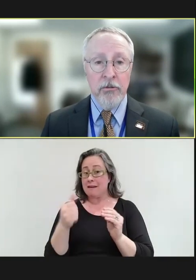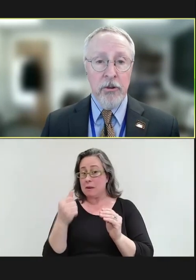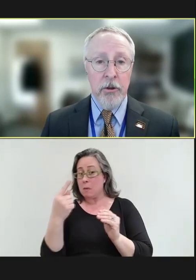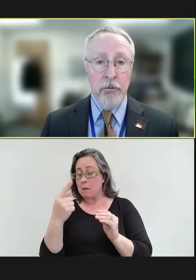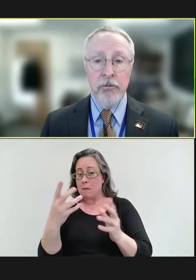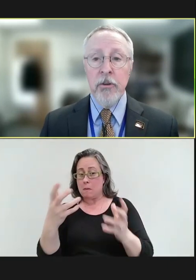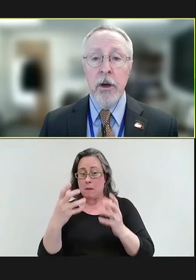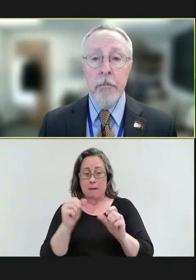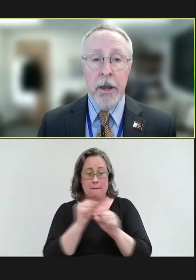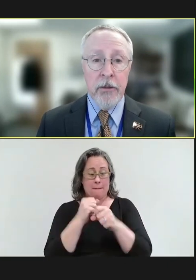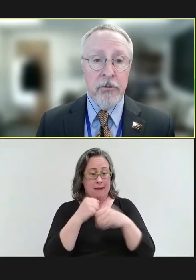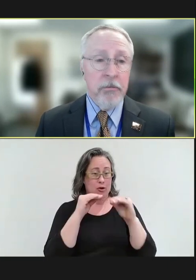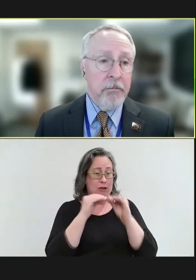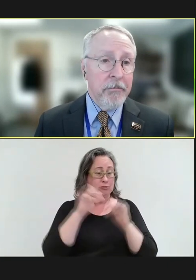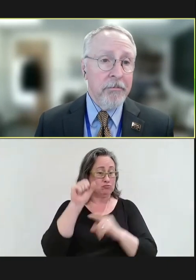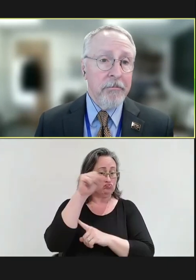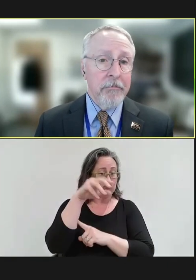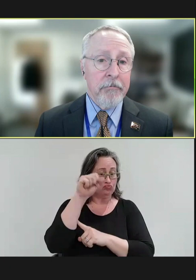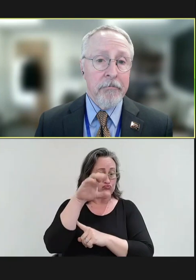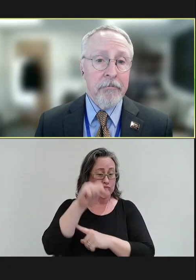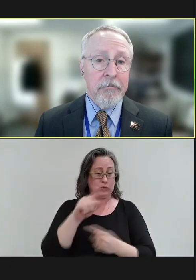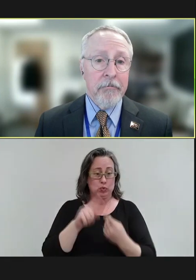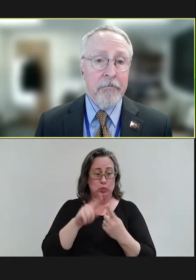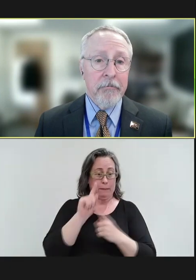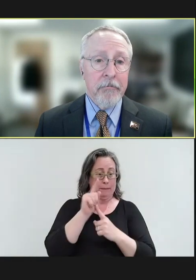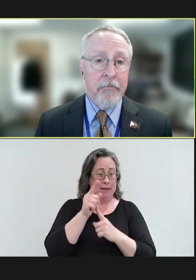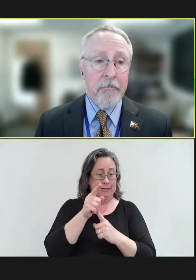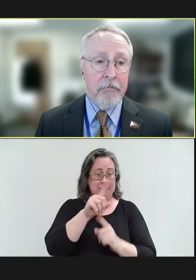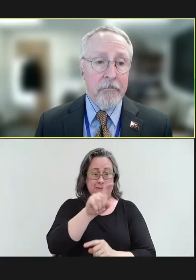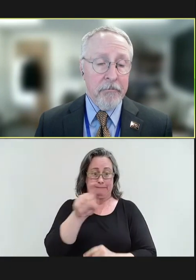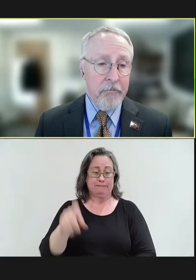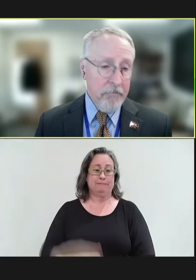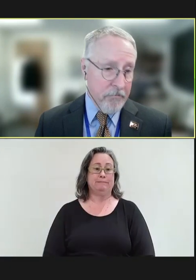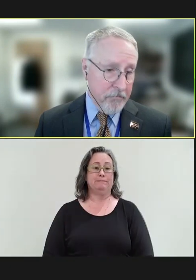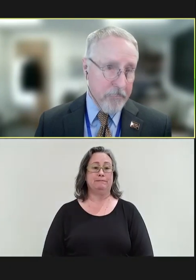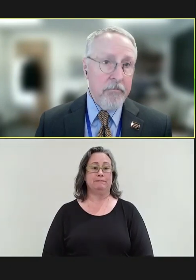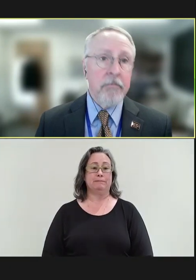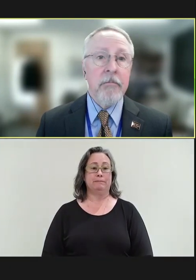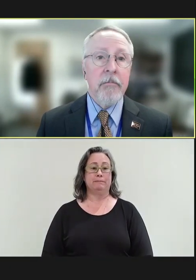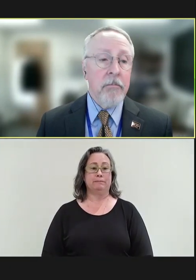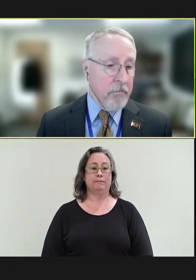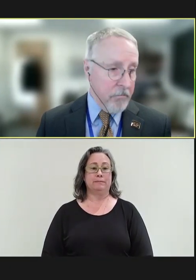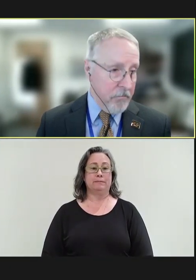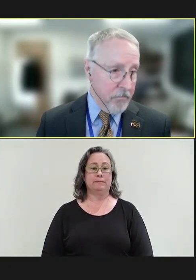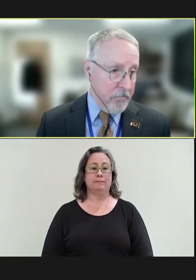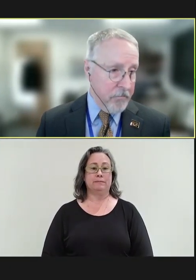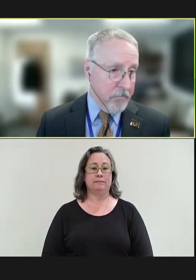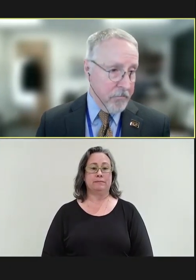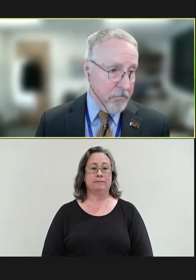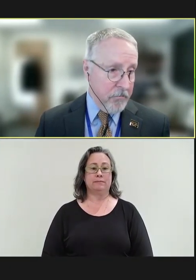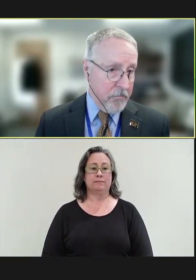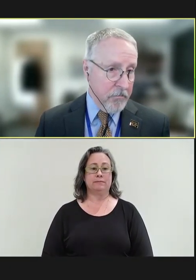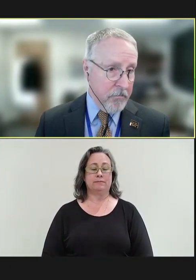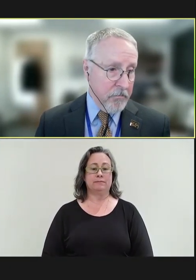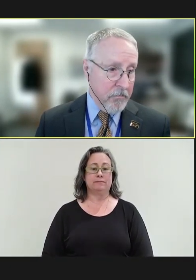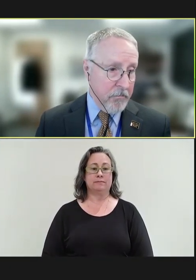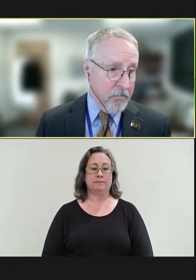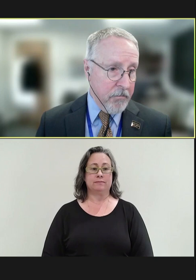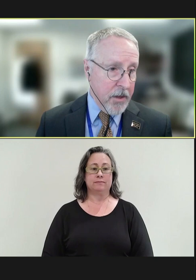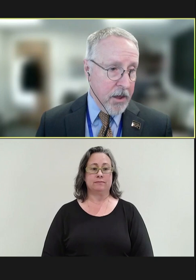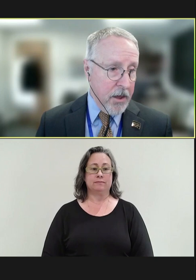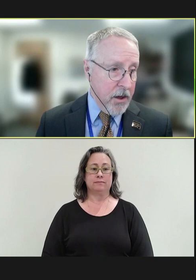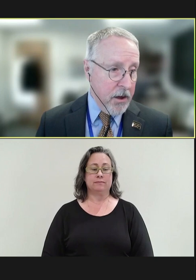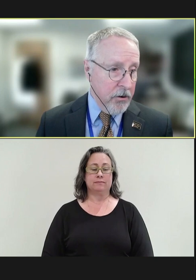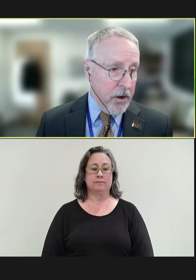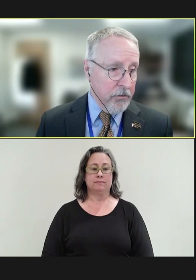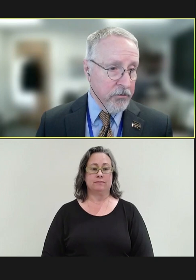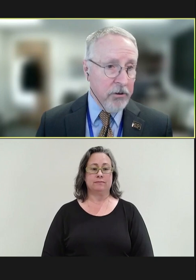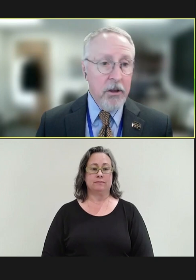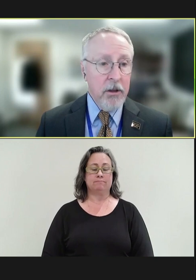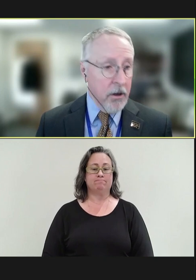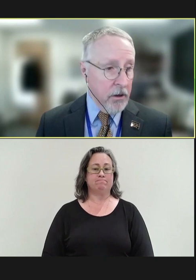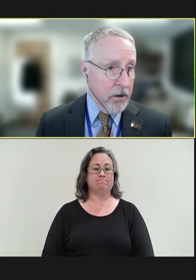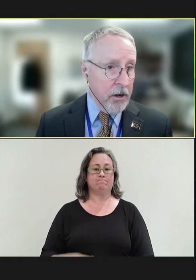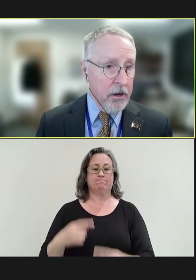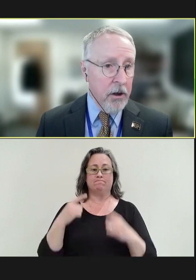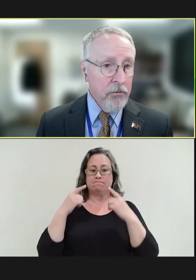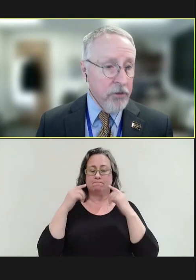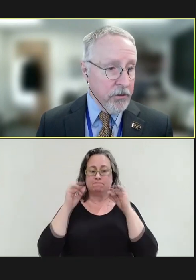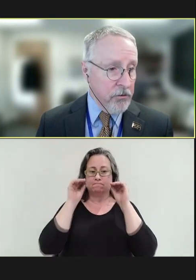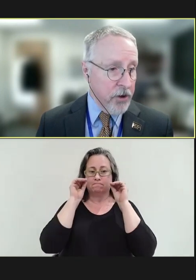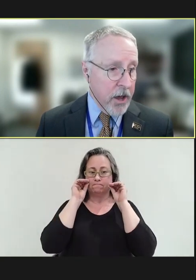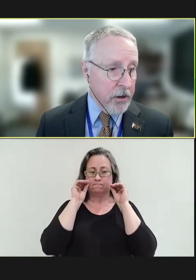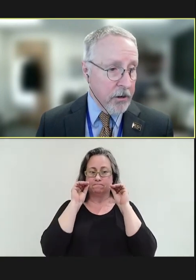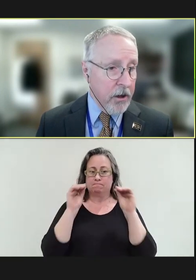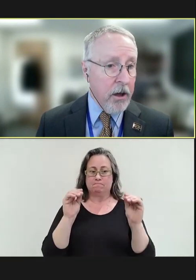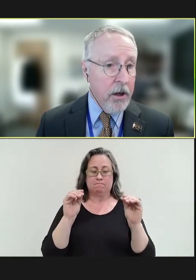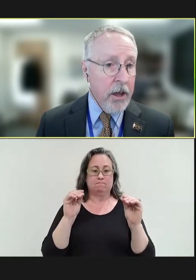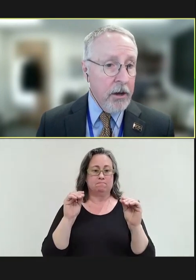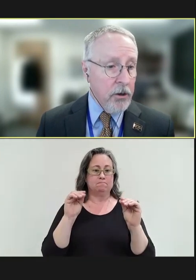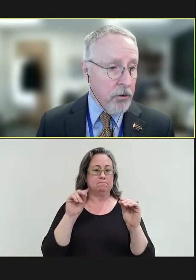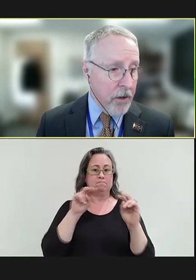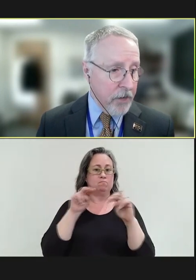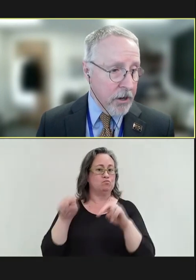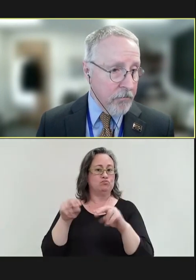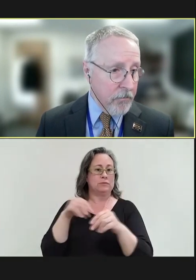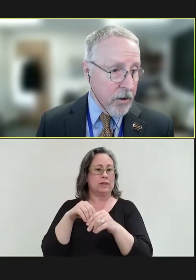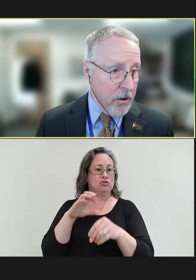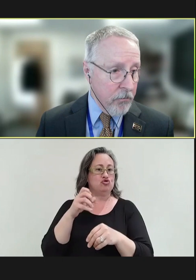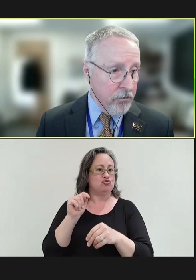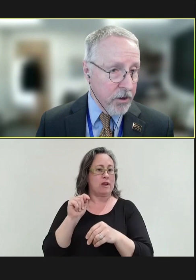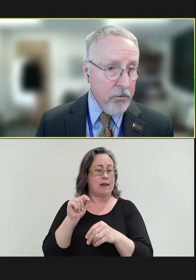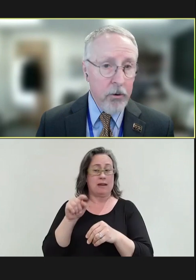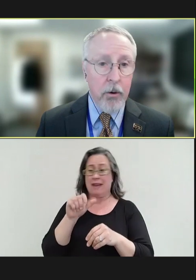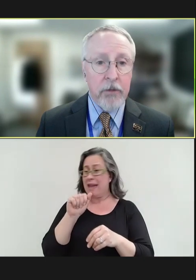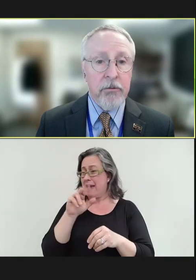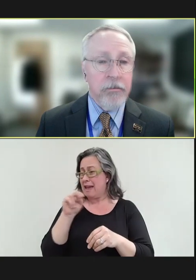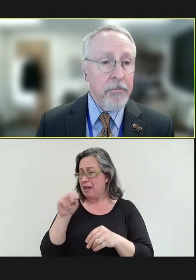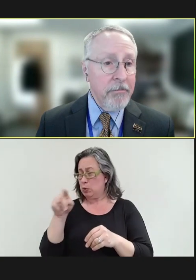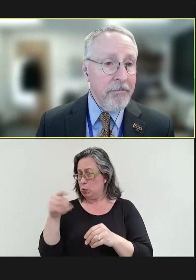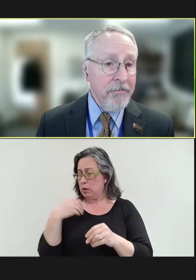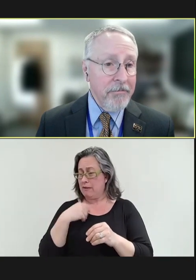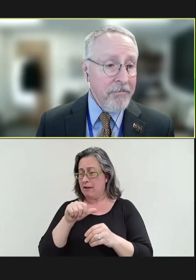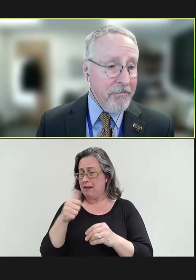to those minutes? I do not see any notes in the chat. Ann, do you have any receipts or requests?